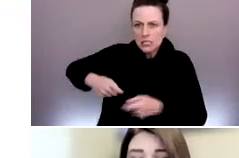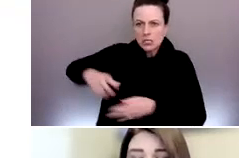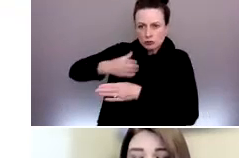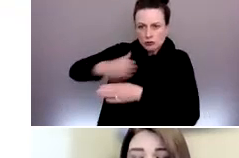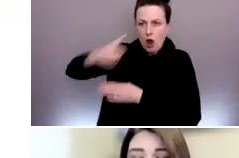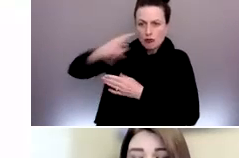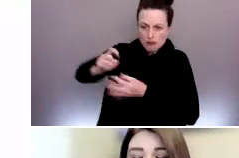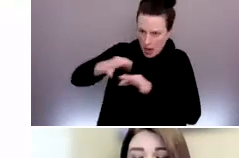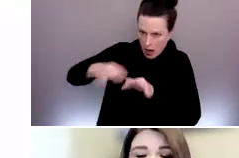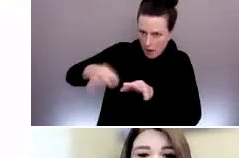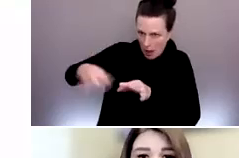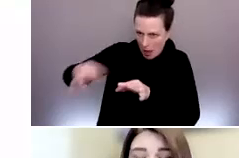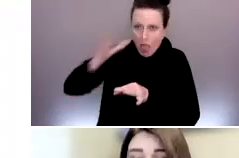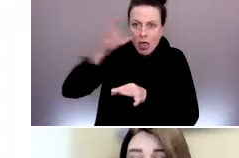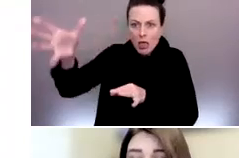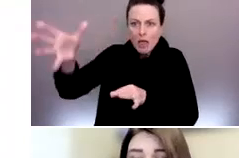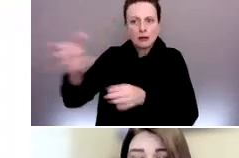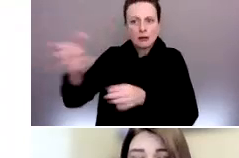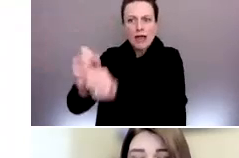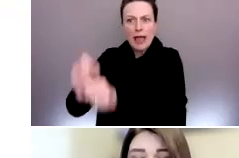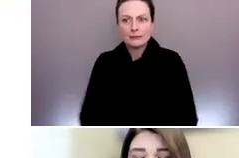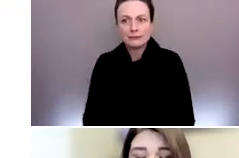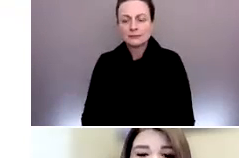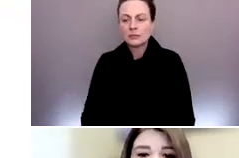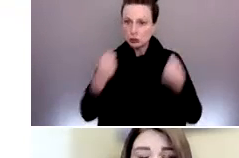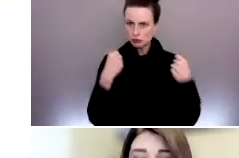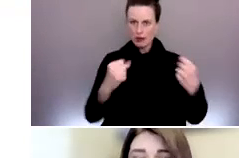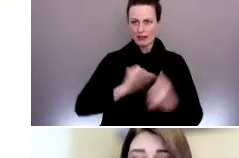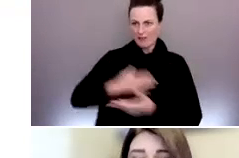created by walking with the strength and dignity of our ancestors and (indiscernible) beside you.